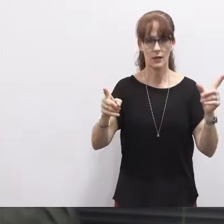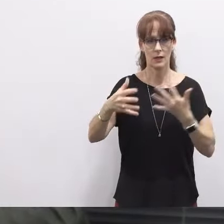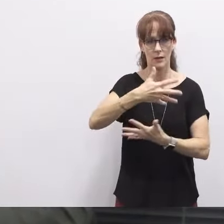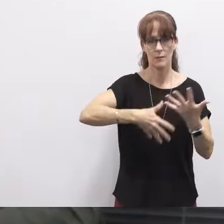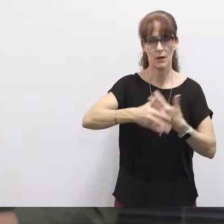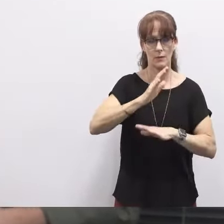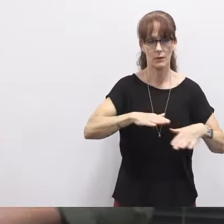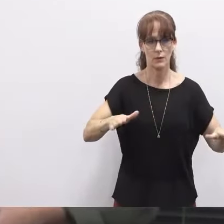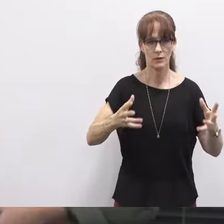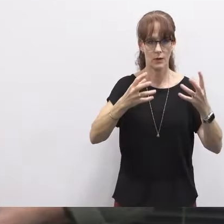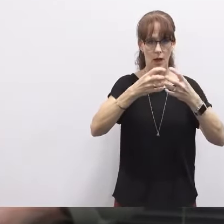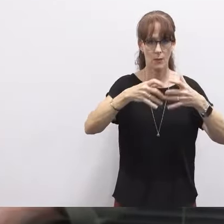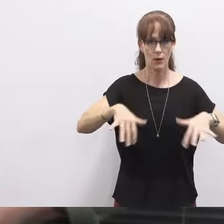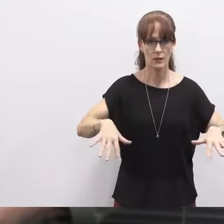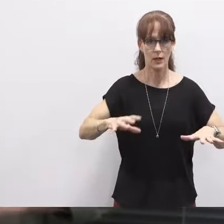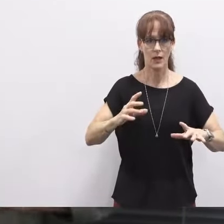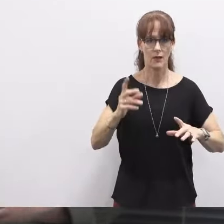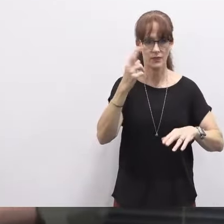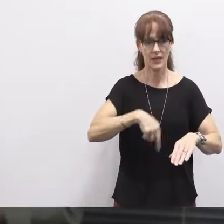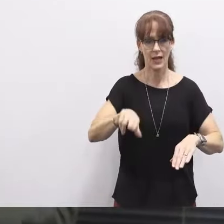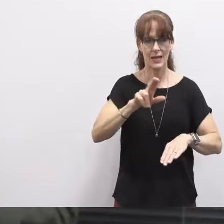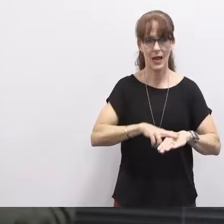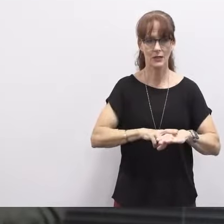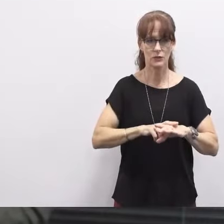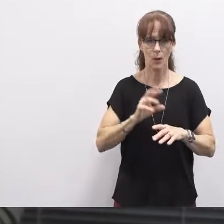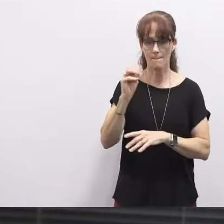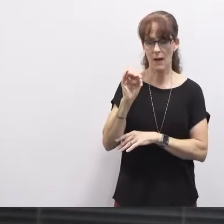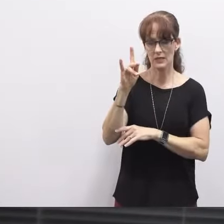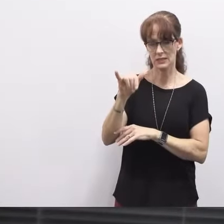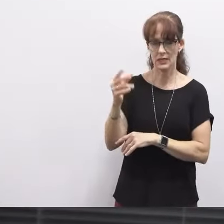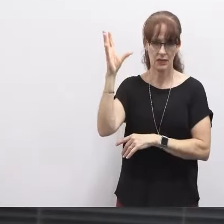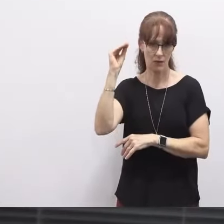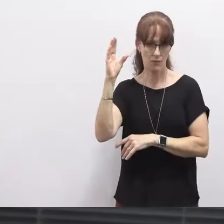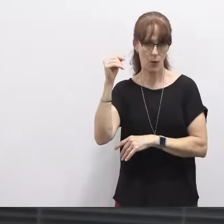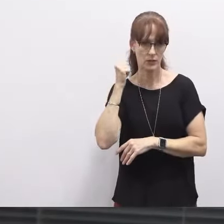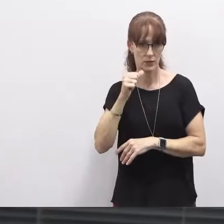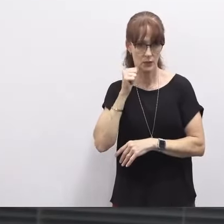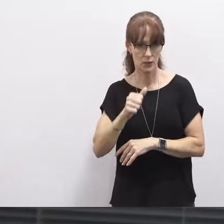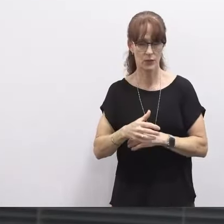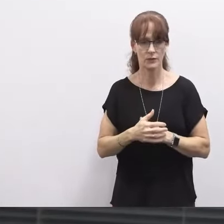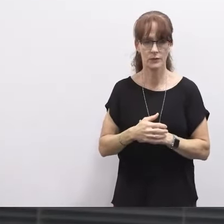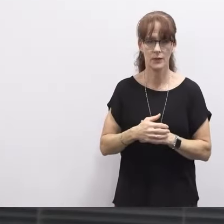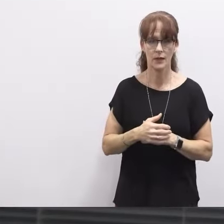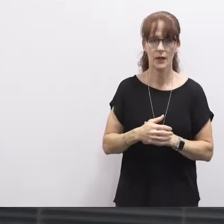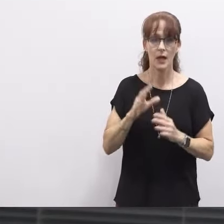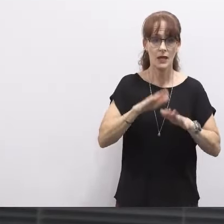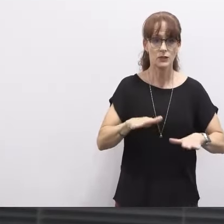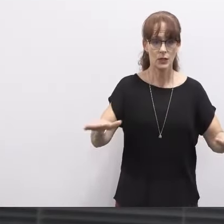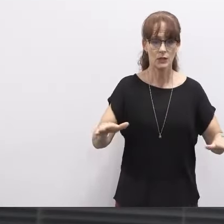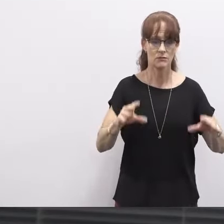and break down the natural modesty of boys and girls. When children are taught academics, such as math and reading,